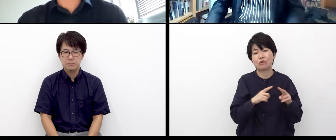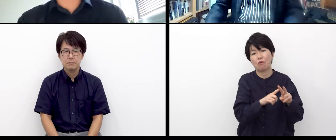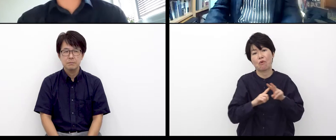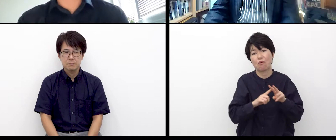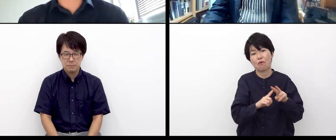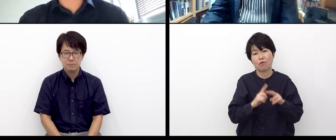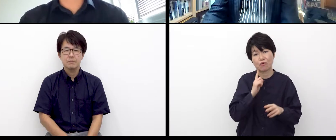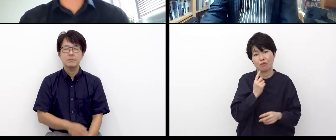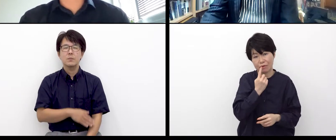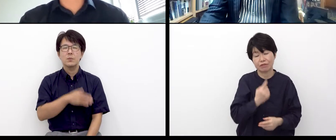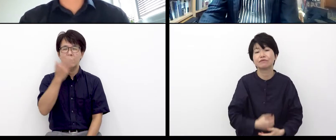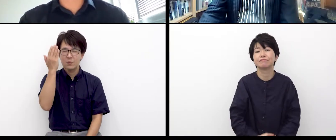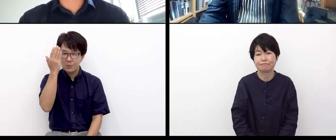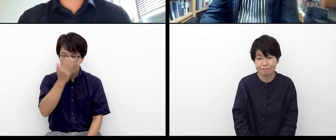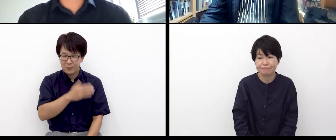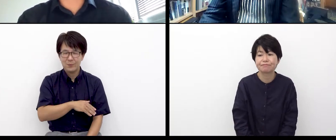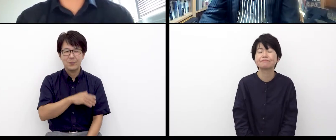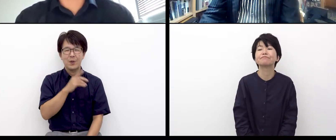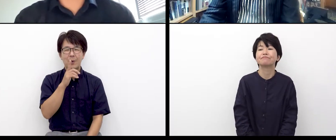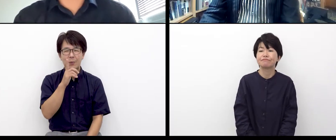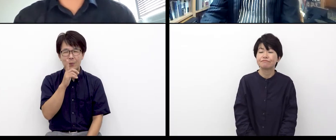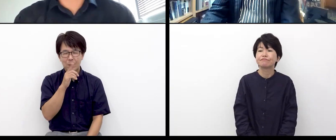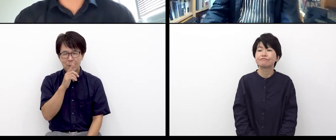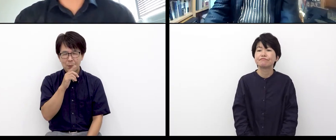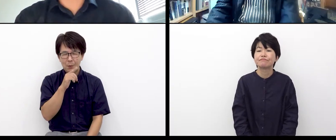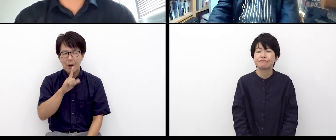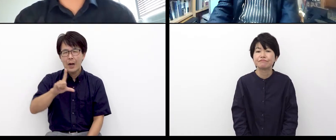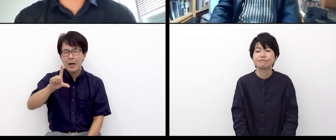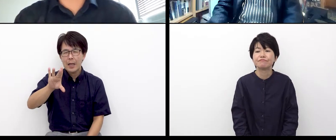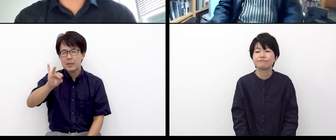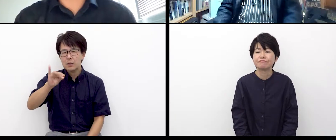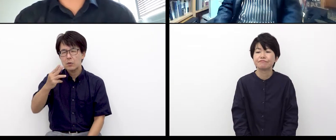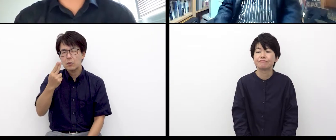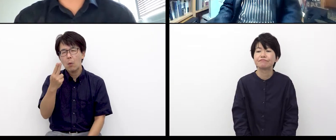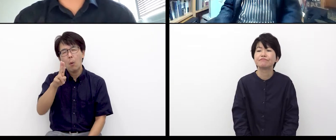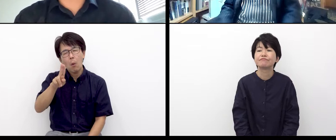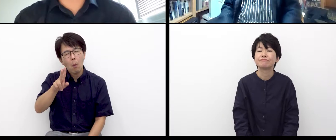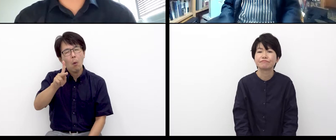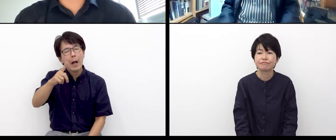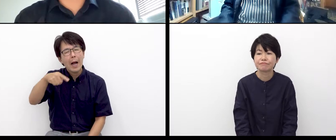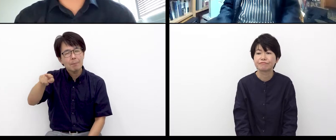I see. You mentioned the word “inferiority” now.